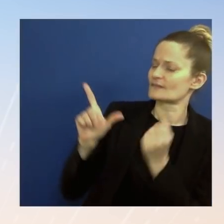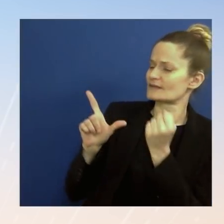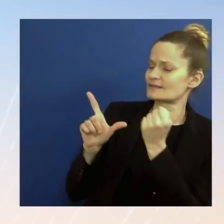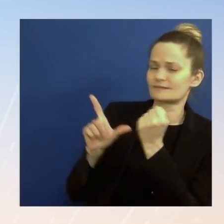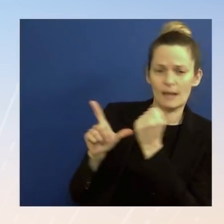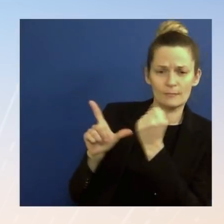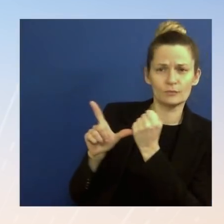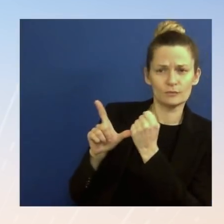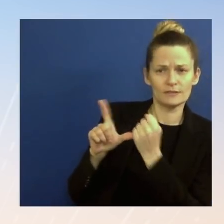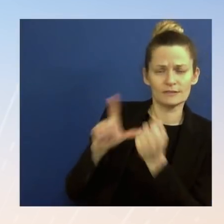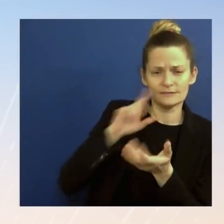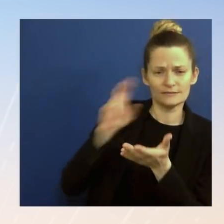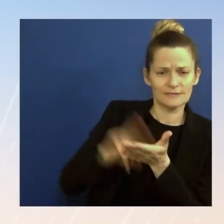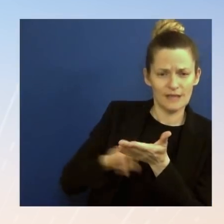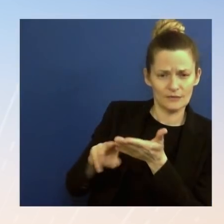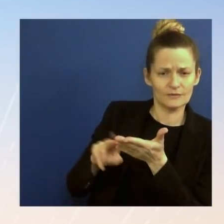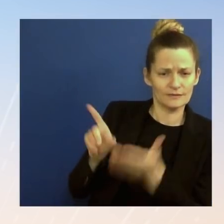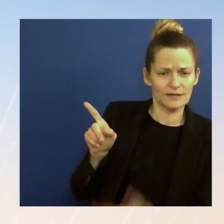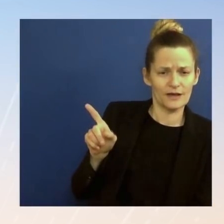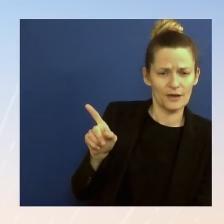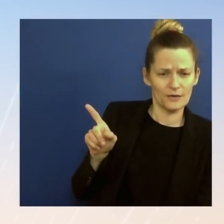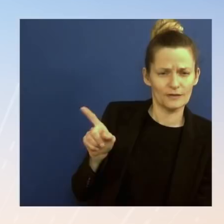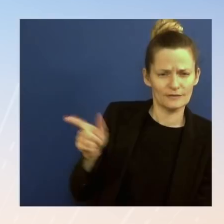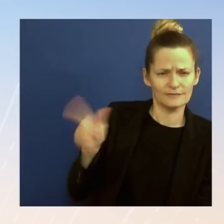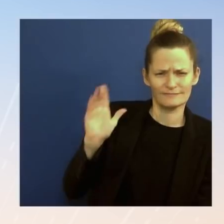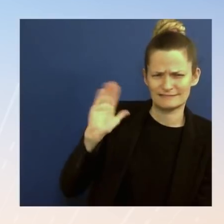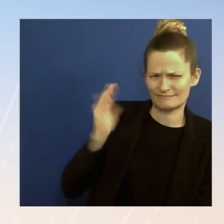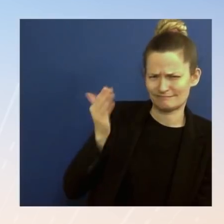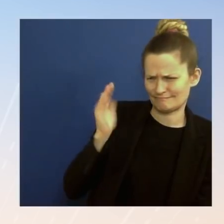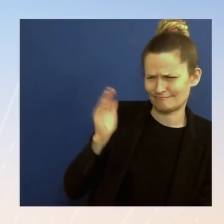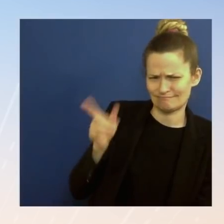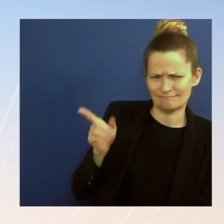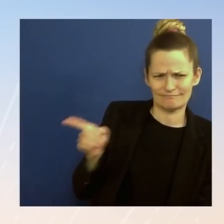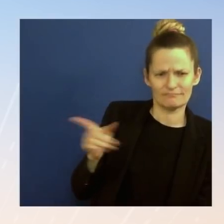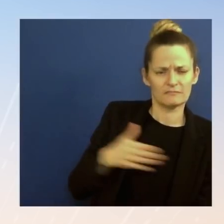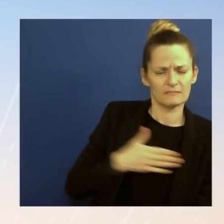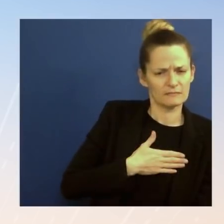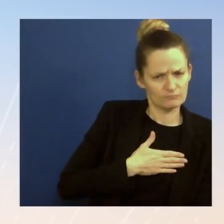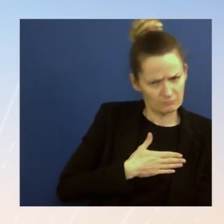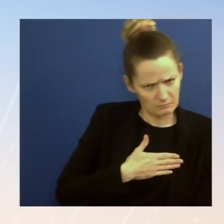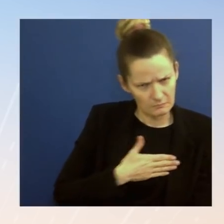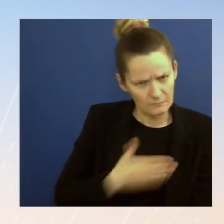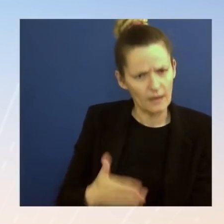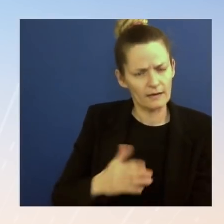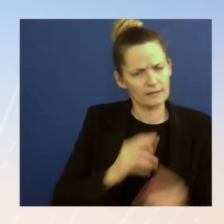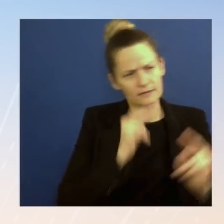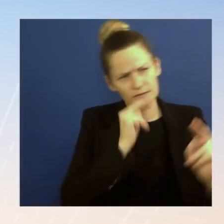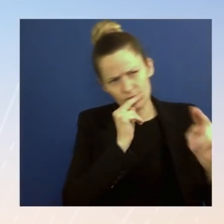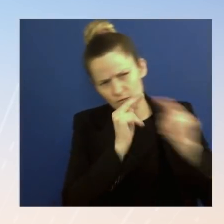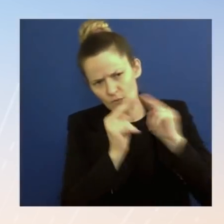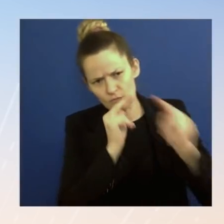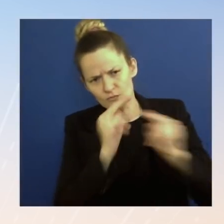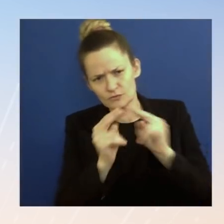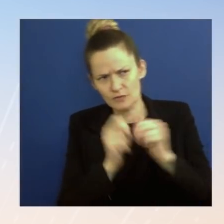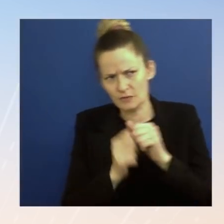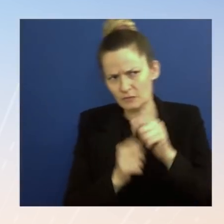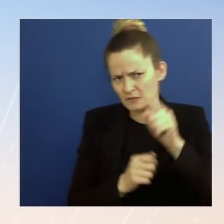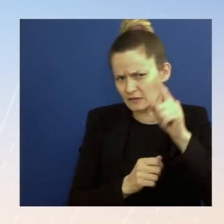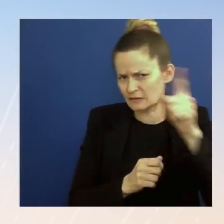I think that differed a little bit from what we've heard from officials about the Russian posture up to this point. Can you elaborate on what the signs may have been --